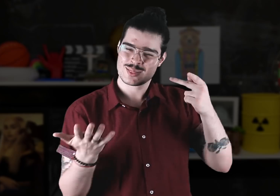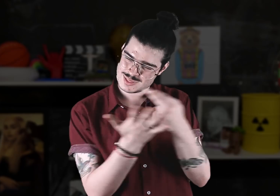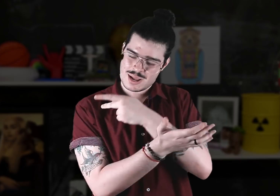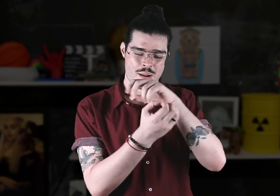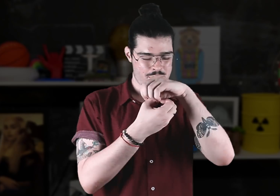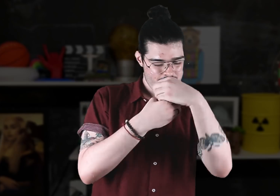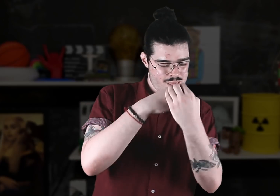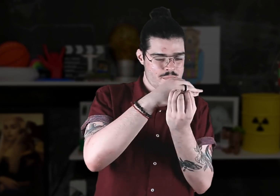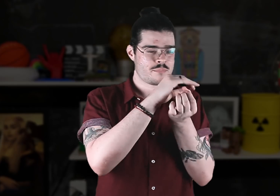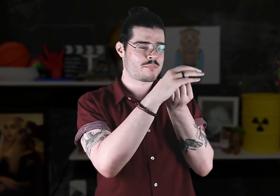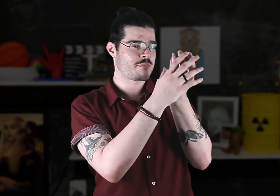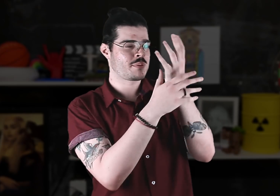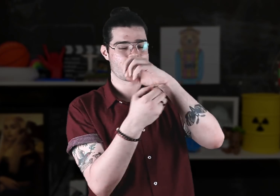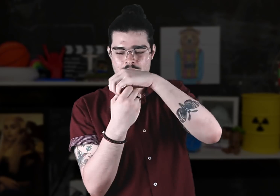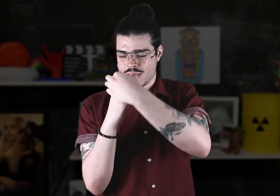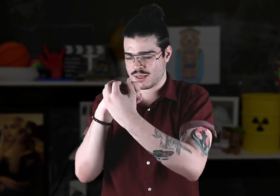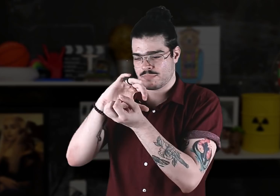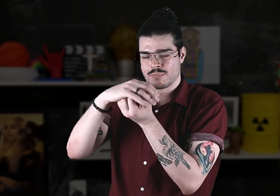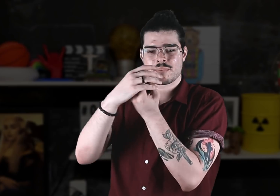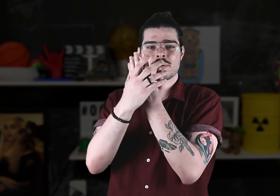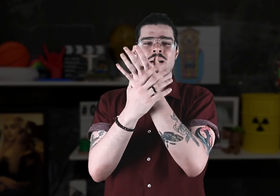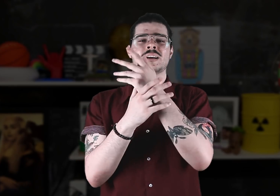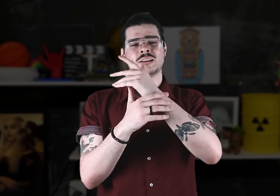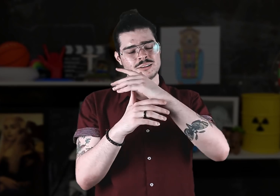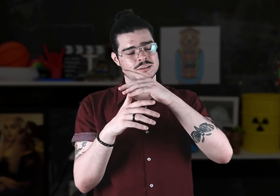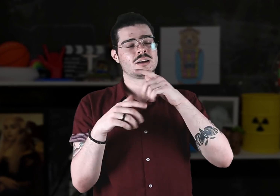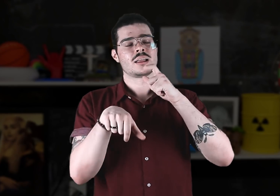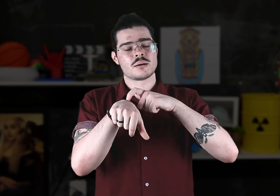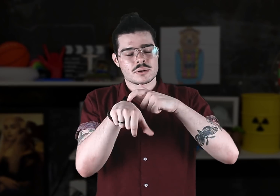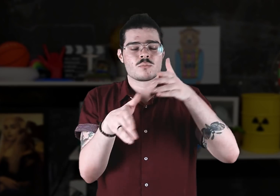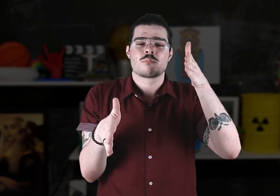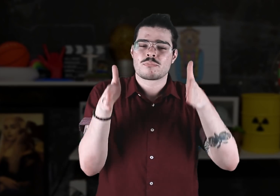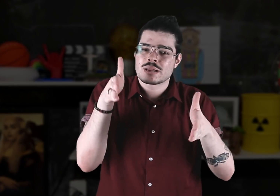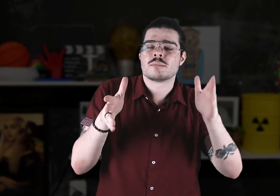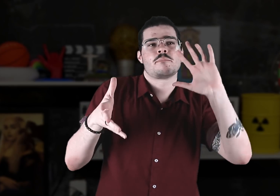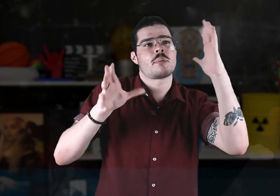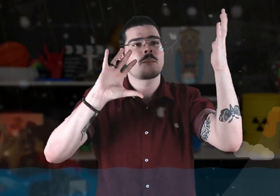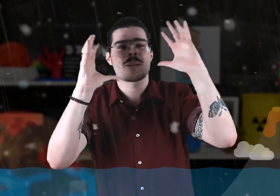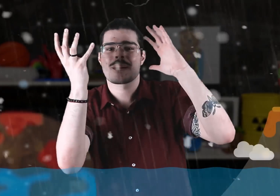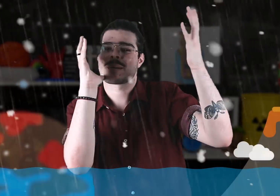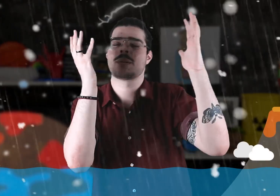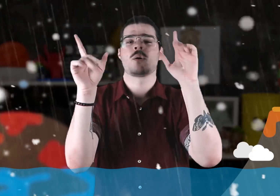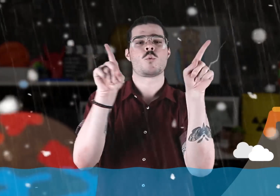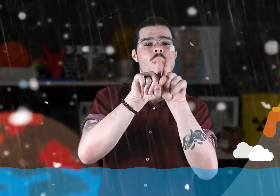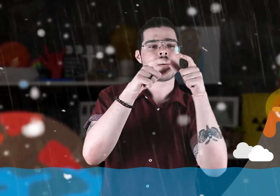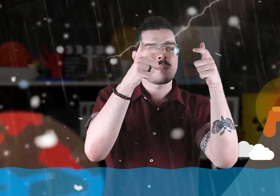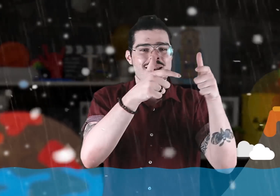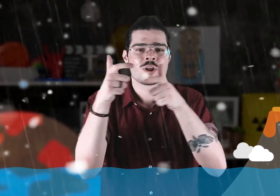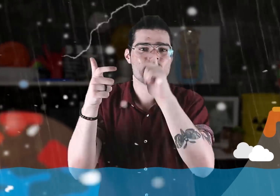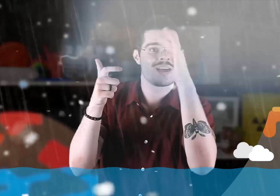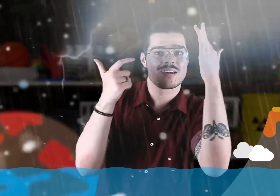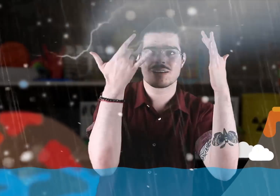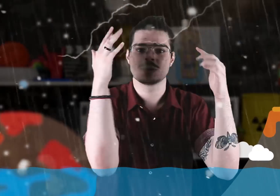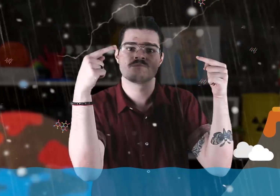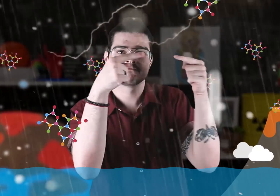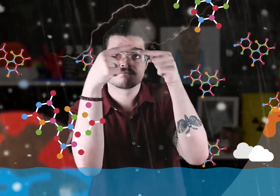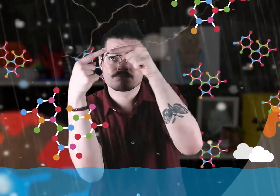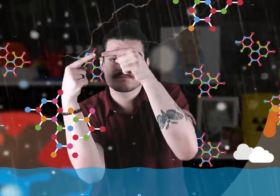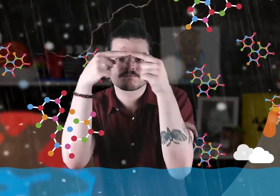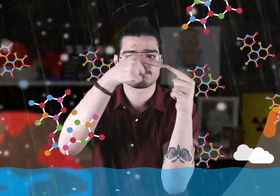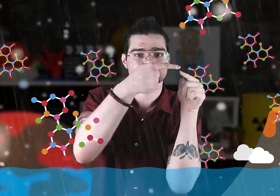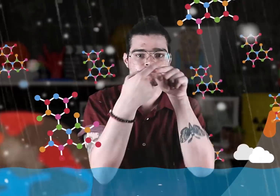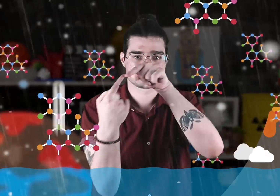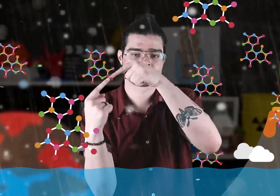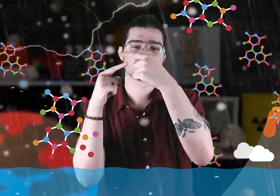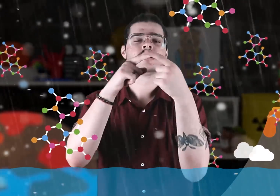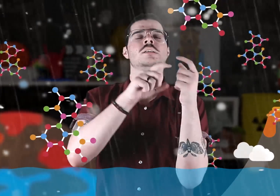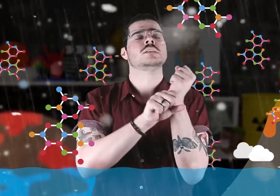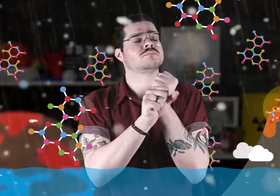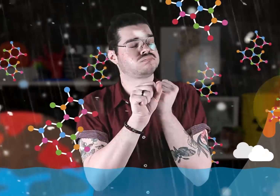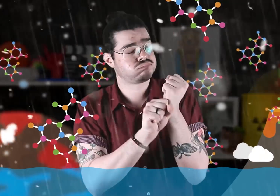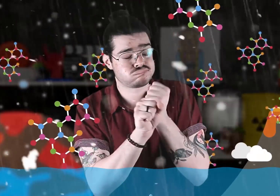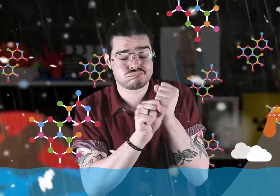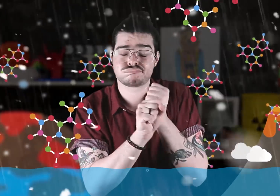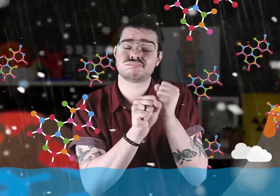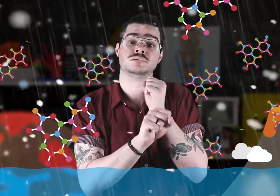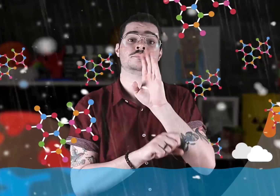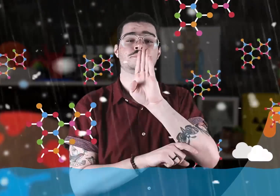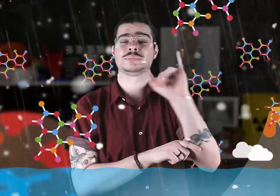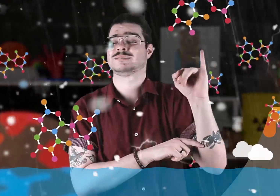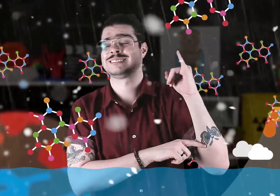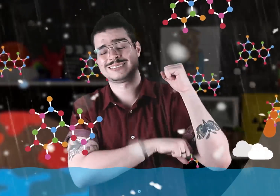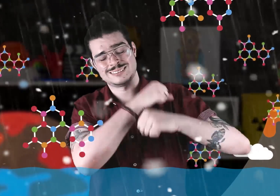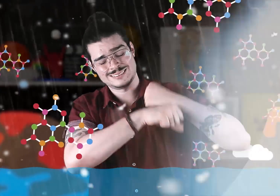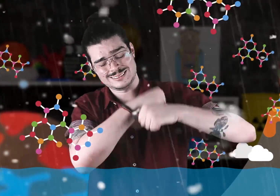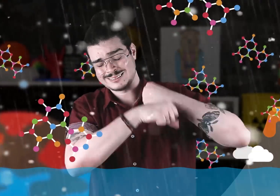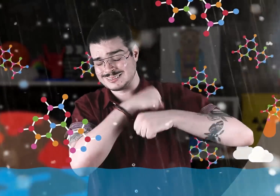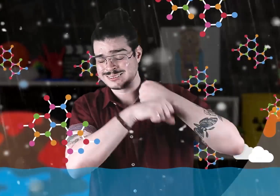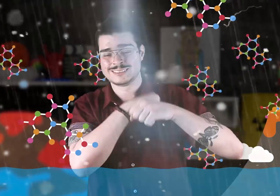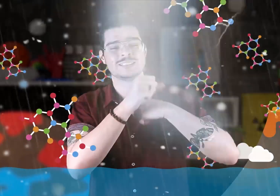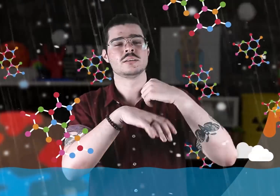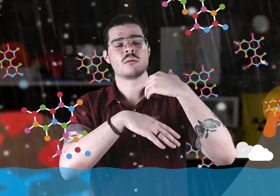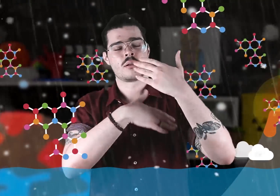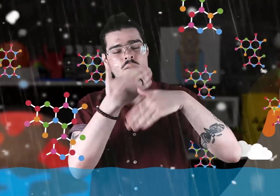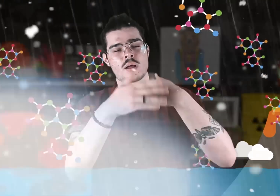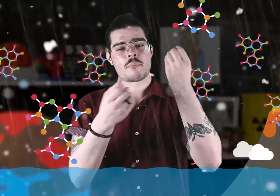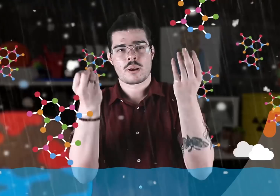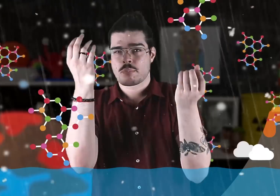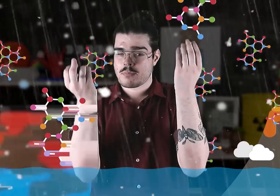later it occurred due to environmental conditions and climate changes for billions of years.